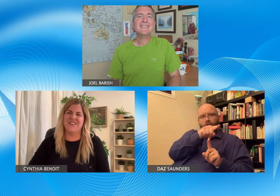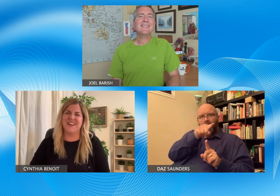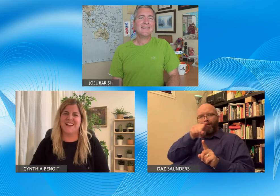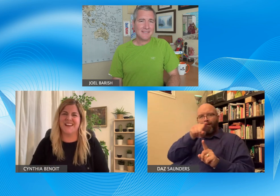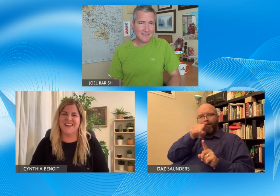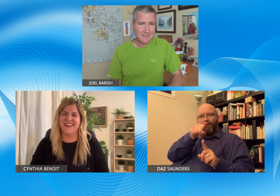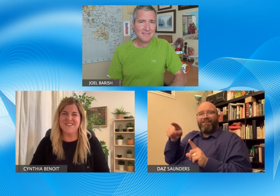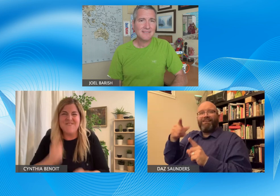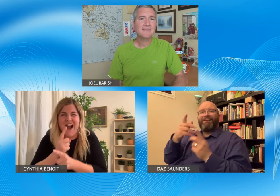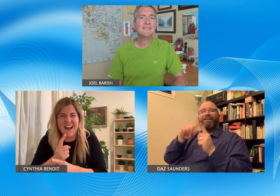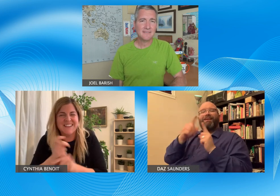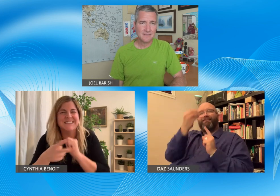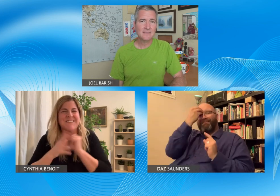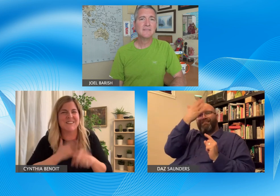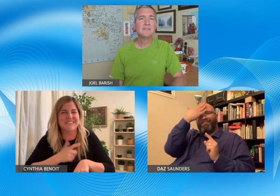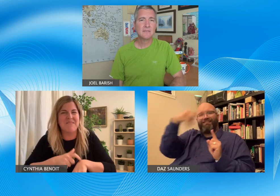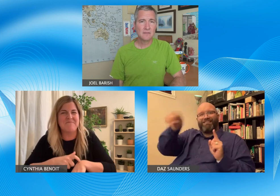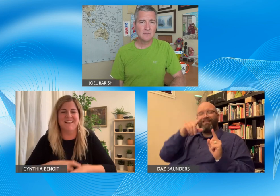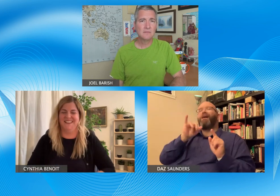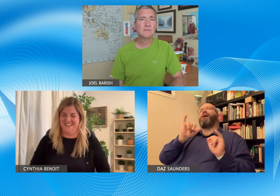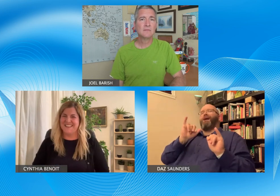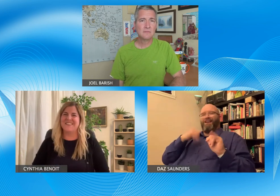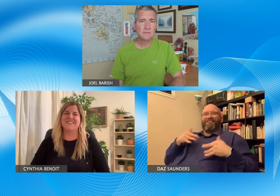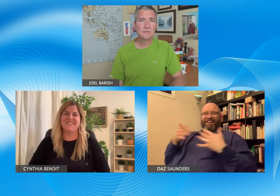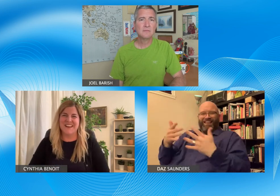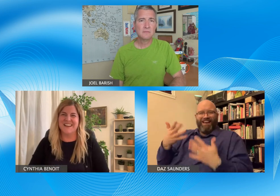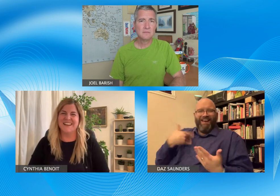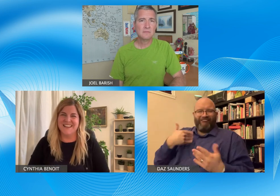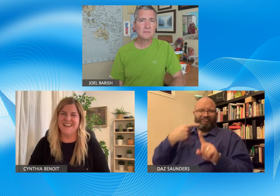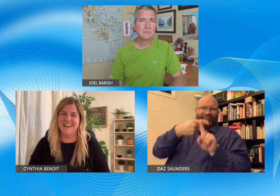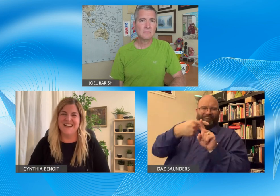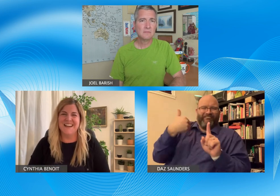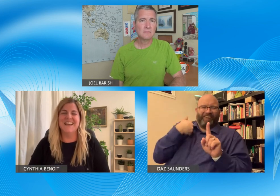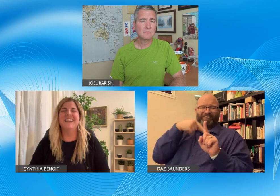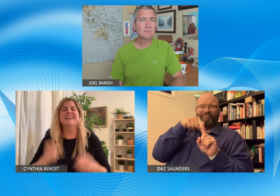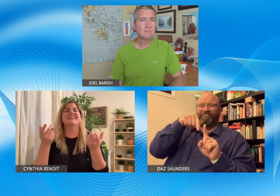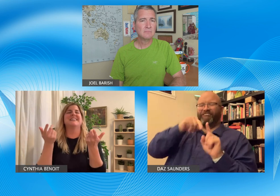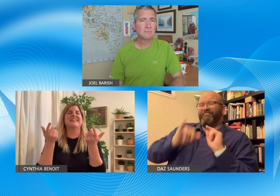We were able to observe what went well and what didn’t and that was quite valuable for us.